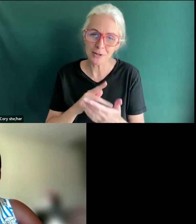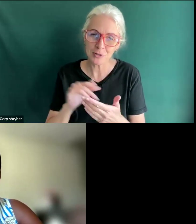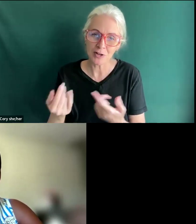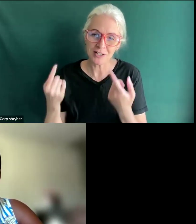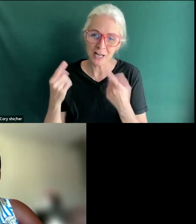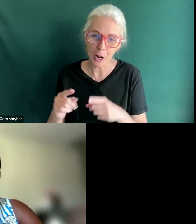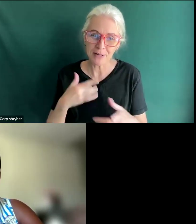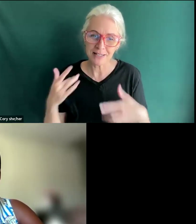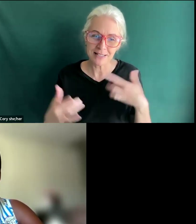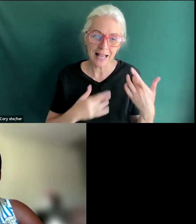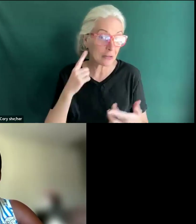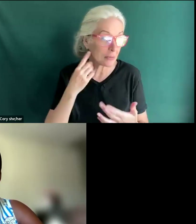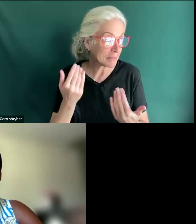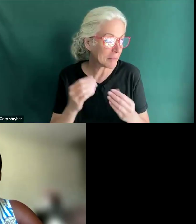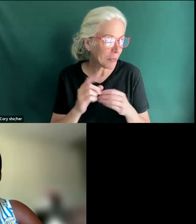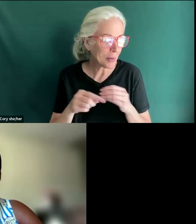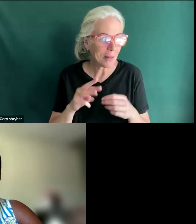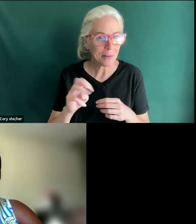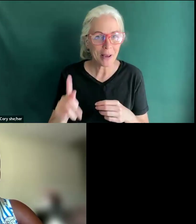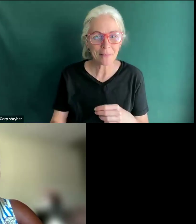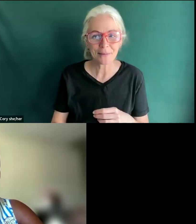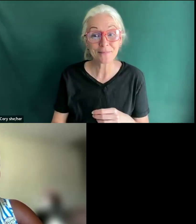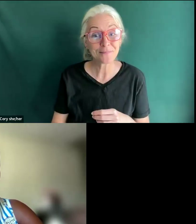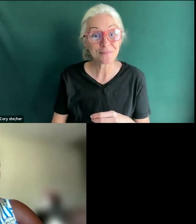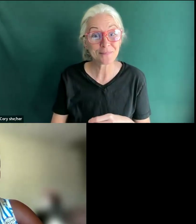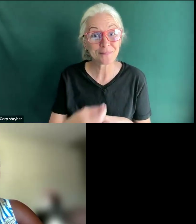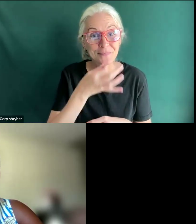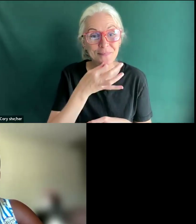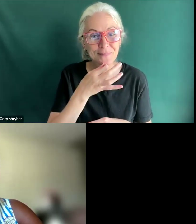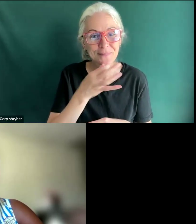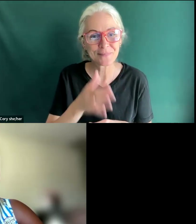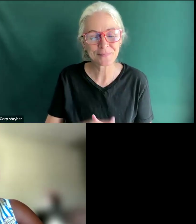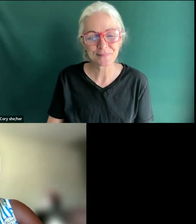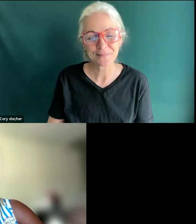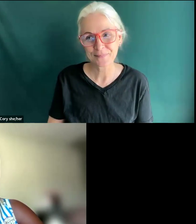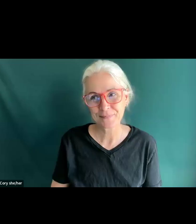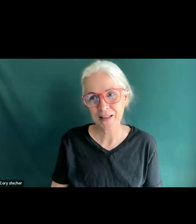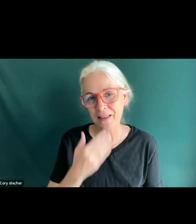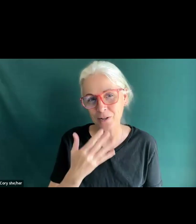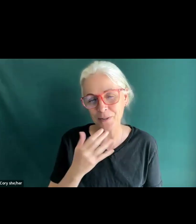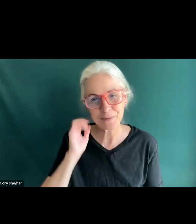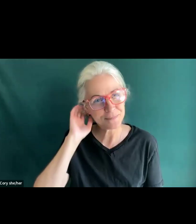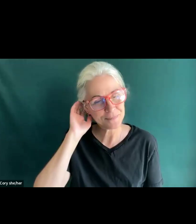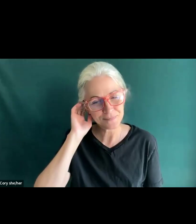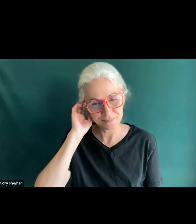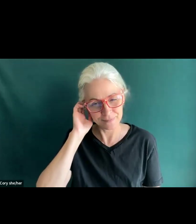and excited to hear all about the roadmap. It's coming up soon. Yeah, thanks so much. Now I would